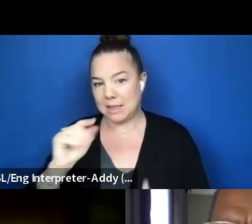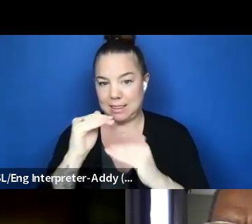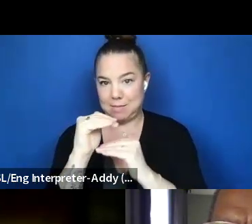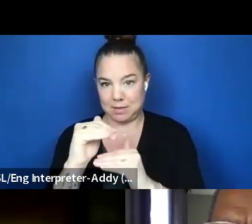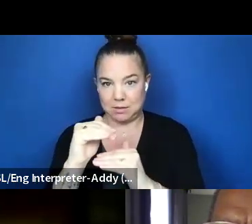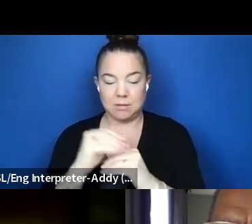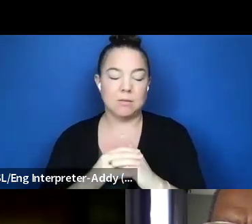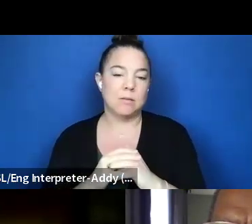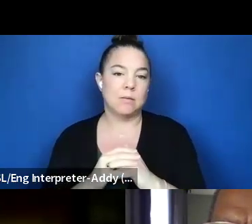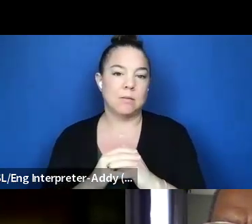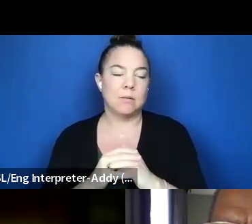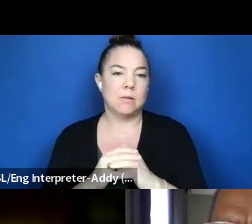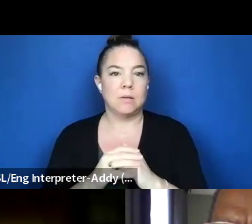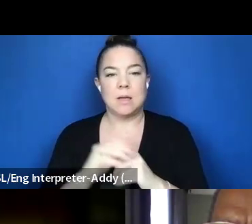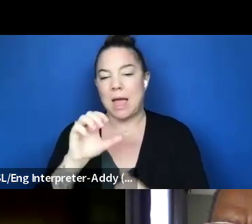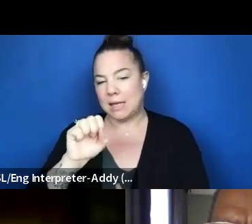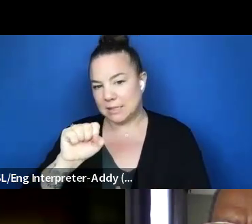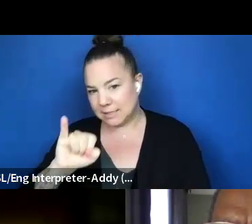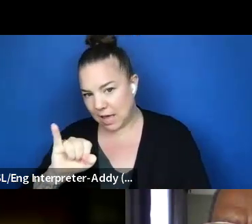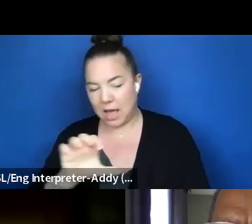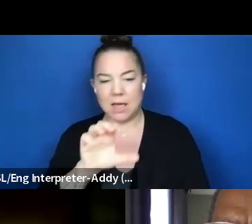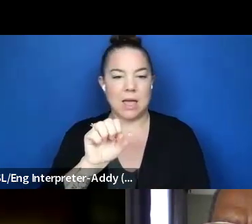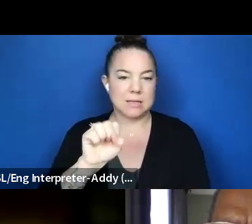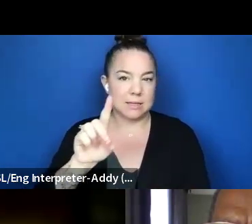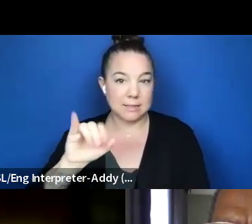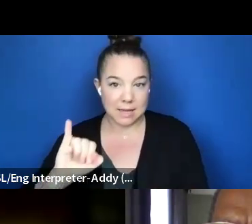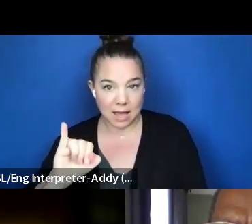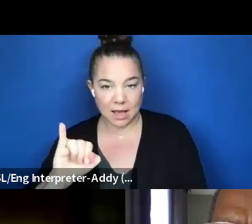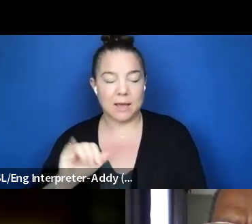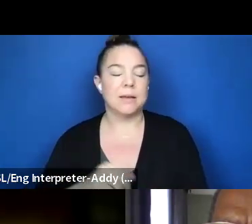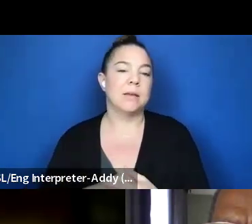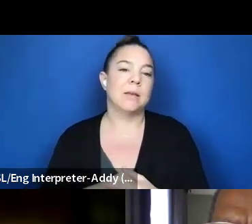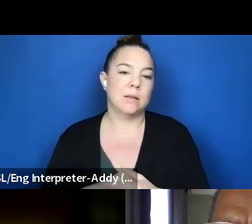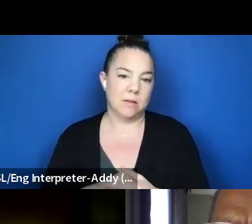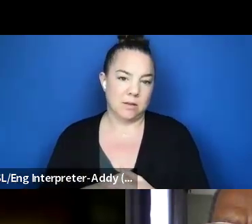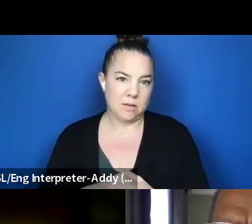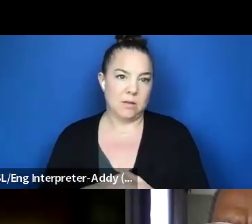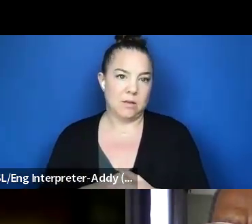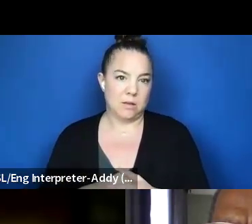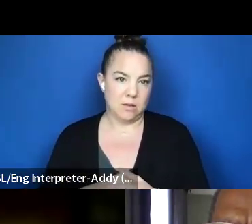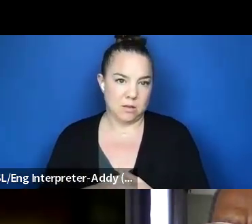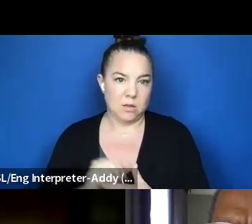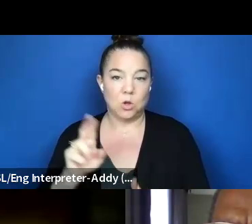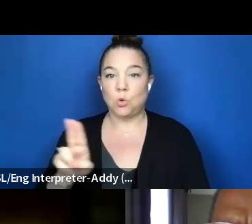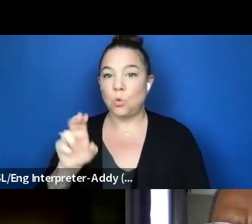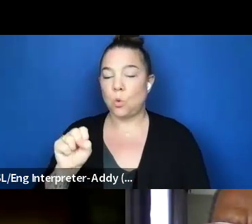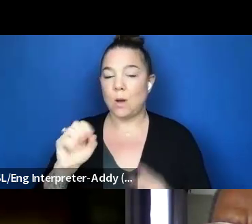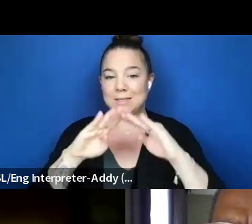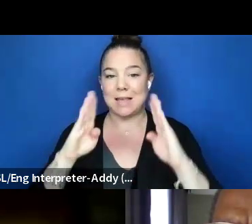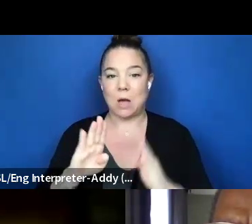Adeleigh Belyeu: on Adeleigh Belyeu: SSI and Ssdi. Adeleigh Belyeu: It is a Adeleigh Belyeu: Us. House Bill 54 0, 8,